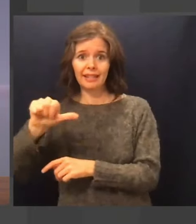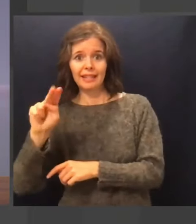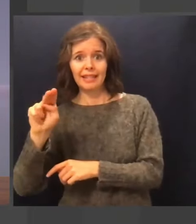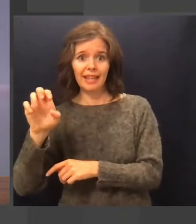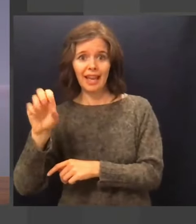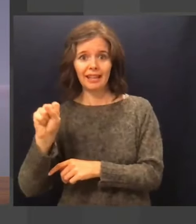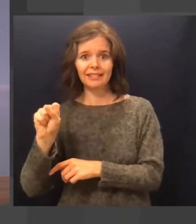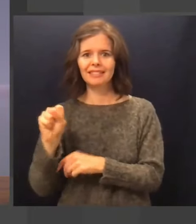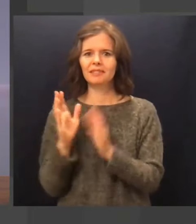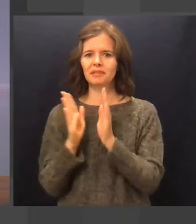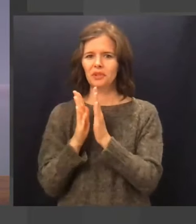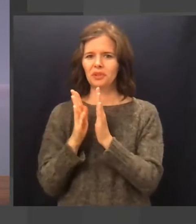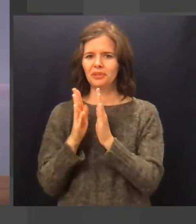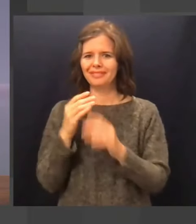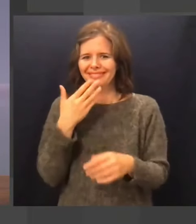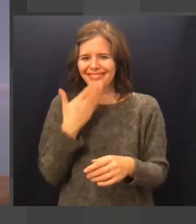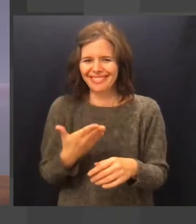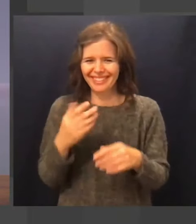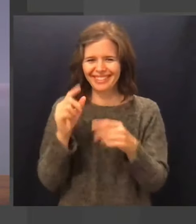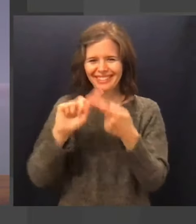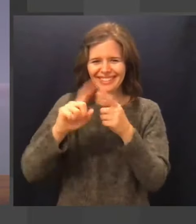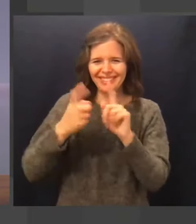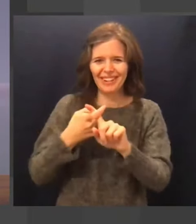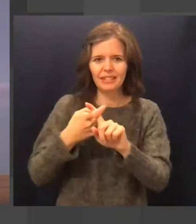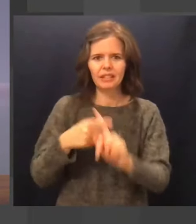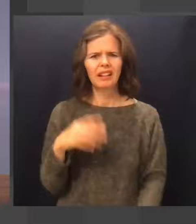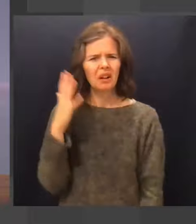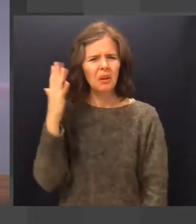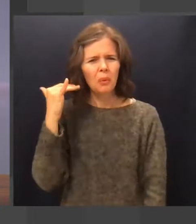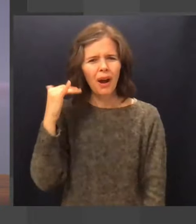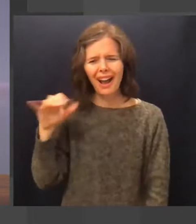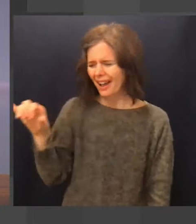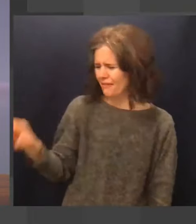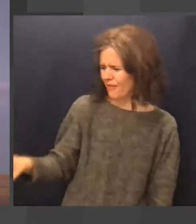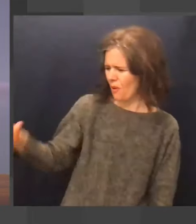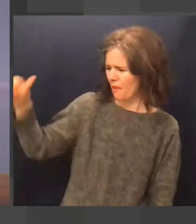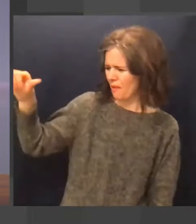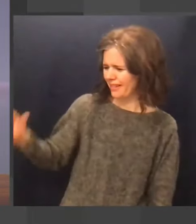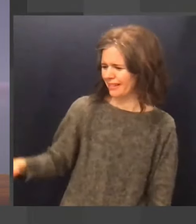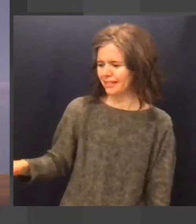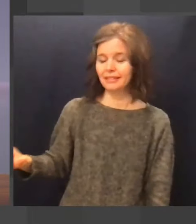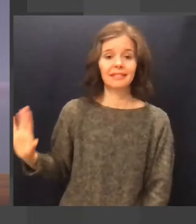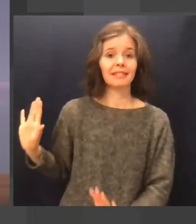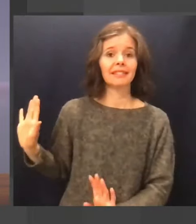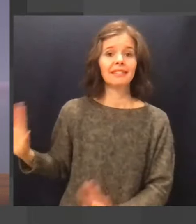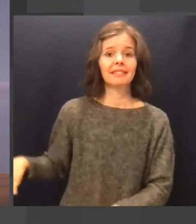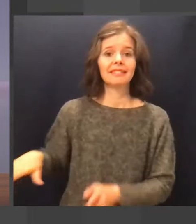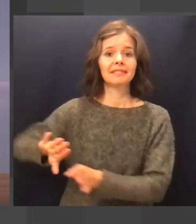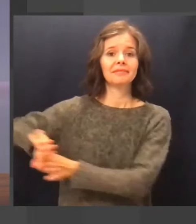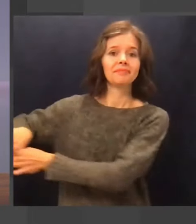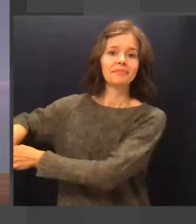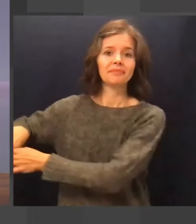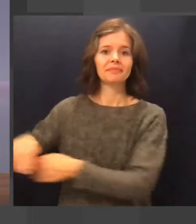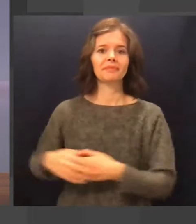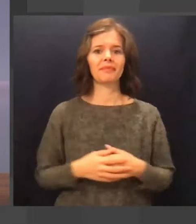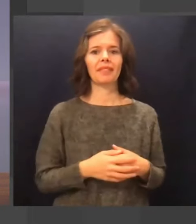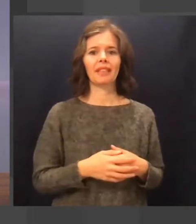ARE IN FACT GOOD FRIENDS. WHERE WAS I AND WHY DO PEOPLE KEEP LEAVING PHONES AROUND THE